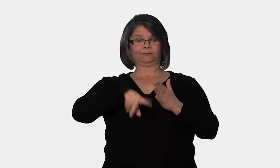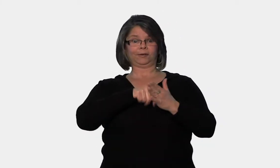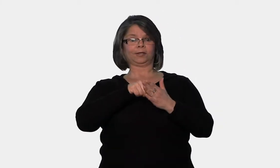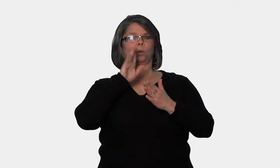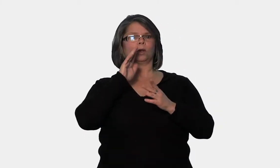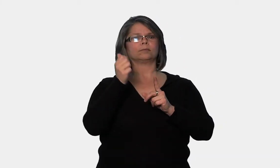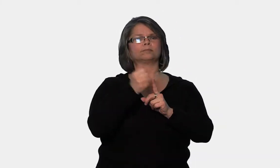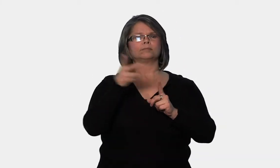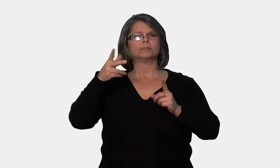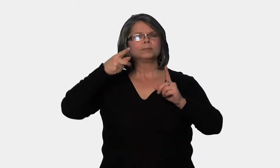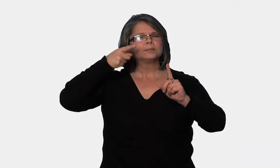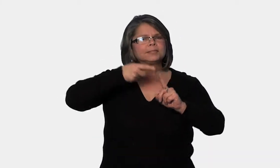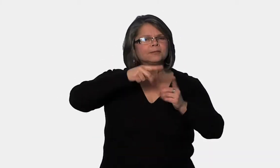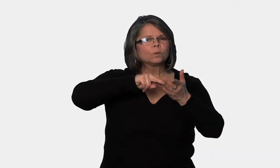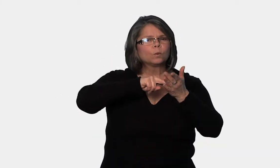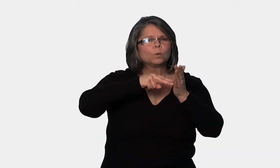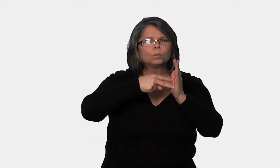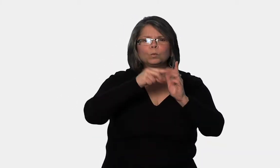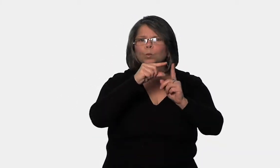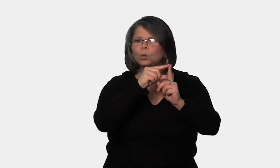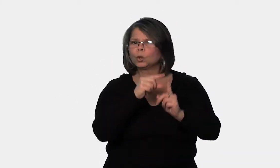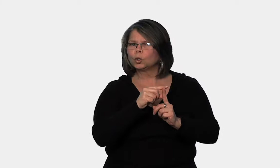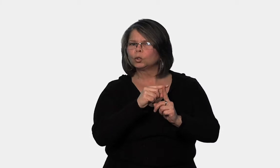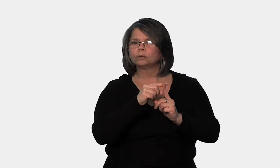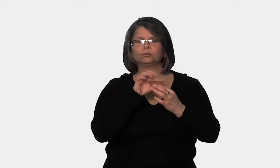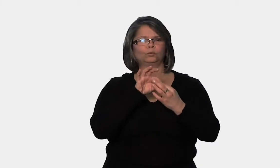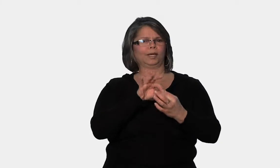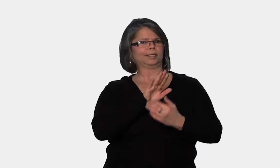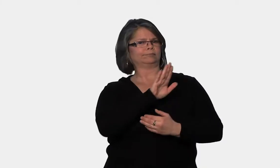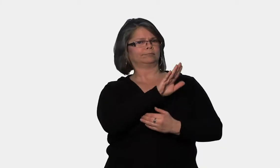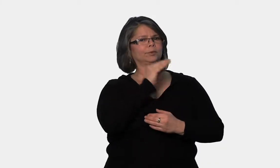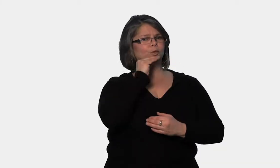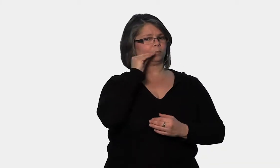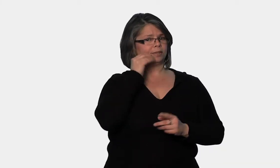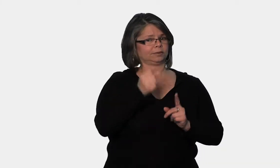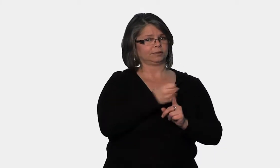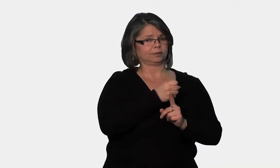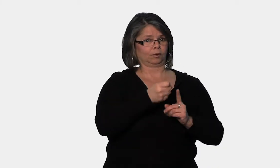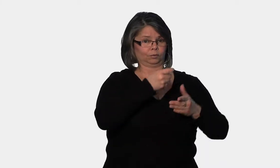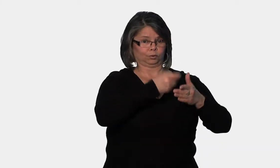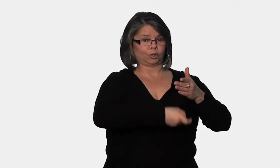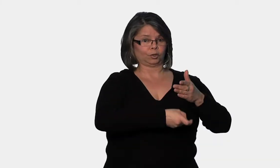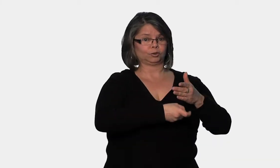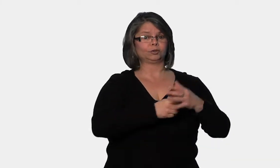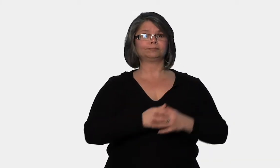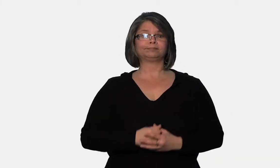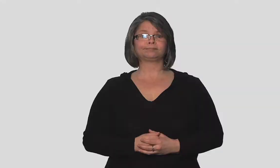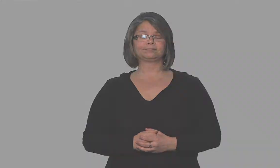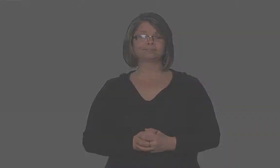This video explains some key terms that are used when charges are laid for domestic assault.